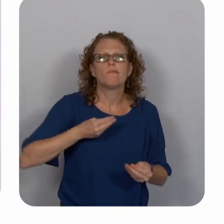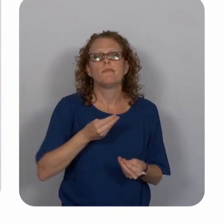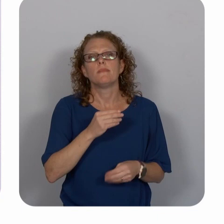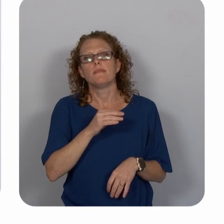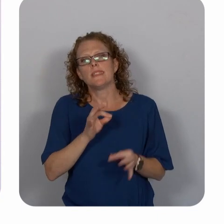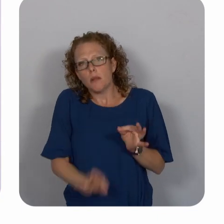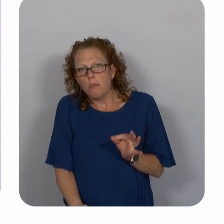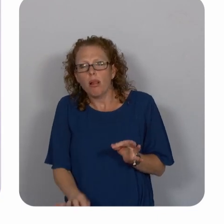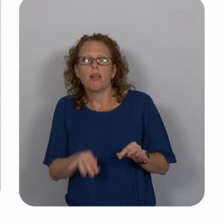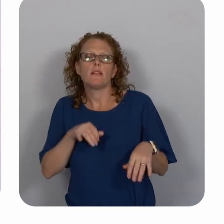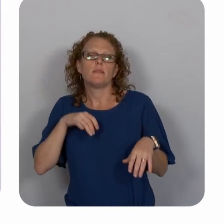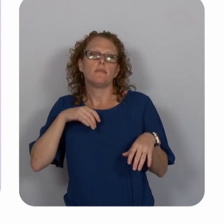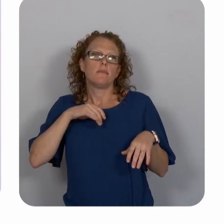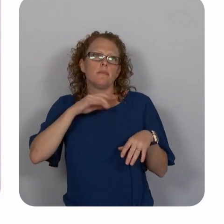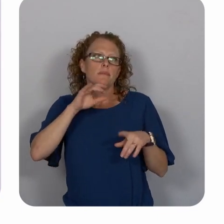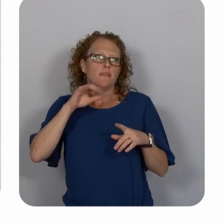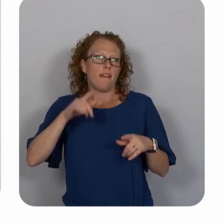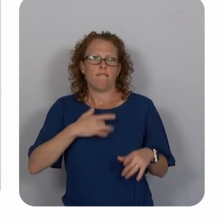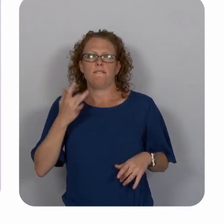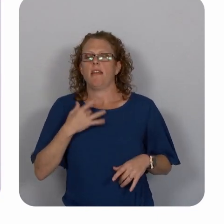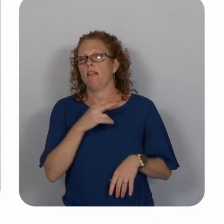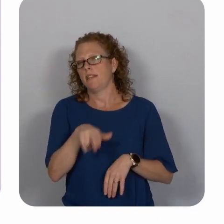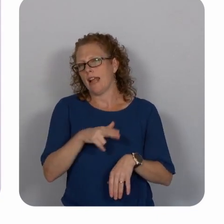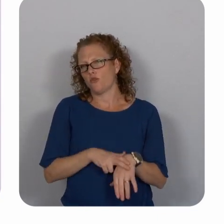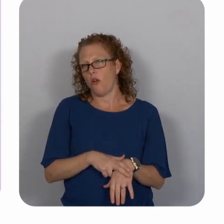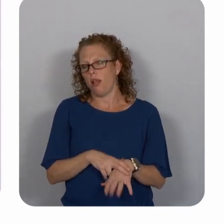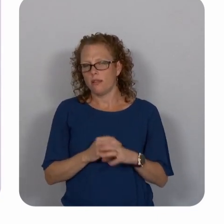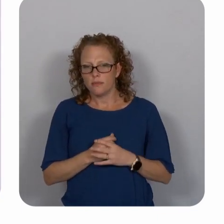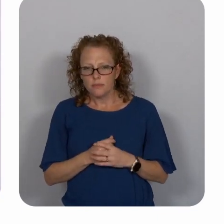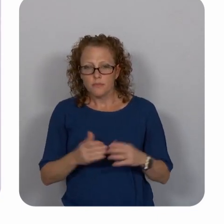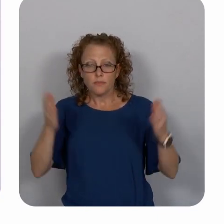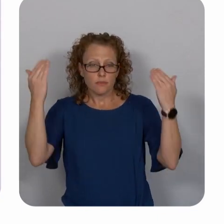so it is often constrained by the human annotation capacity.